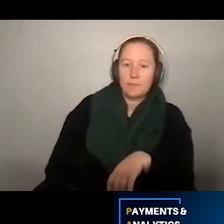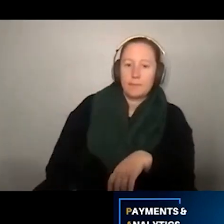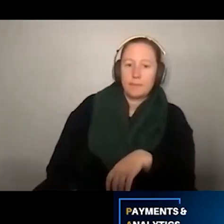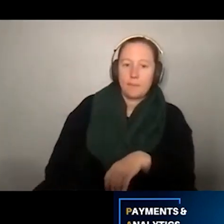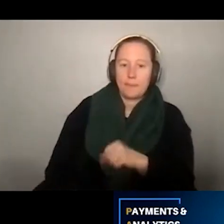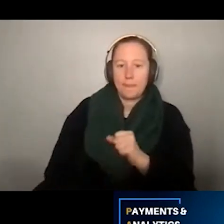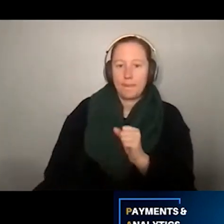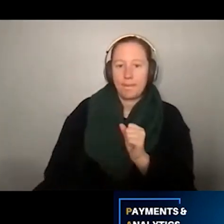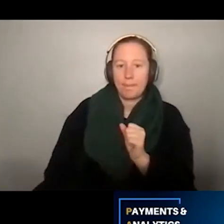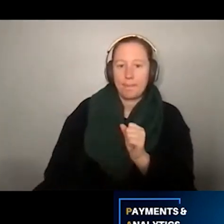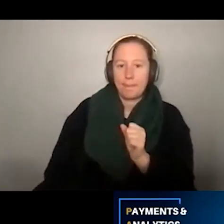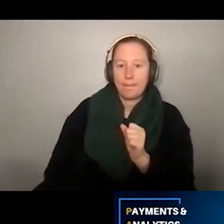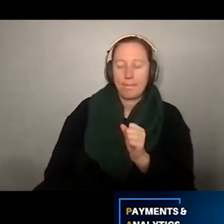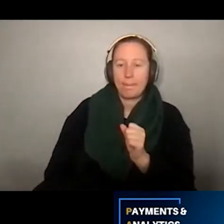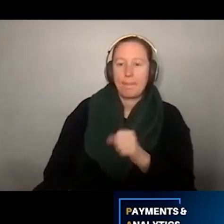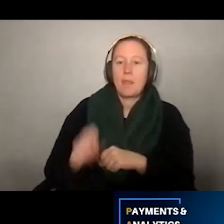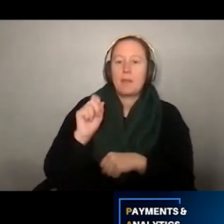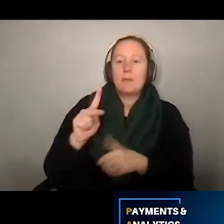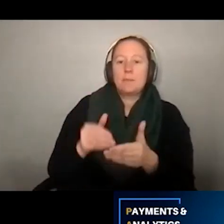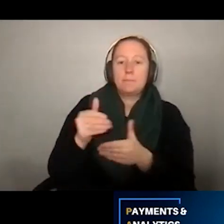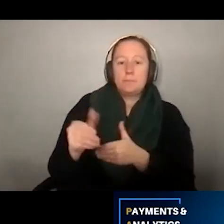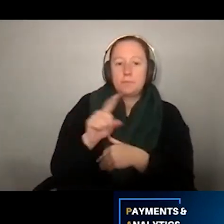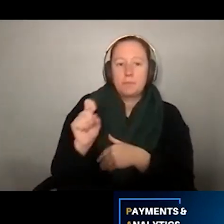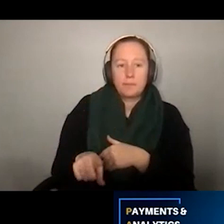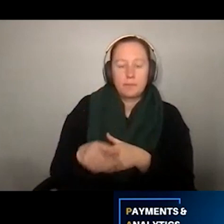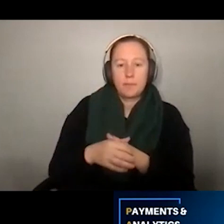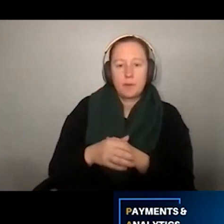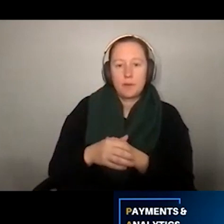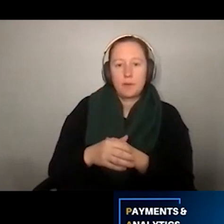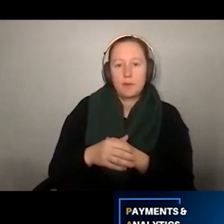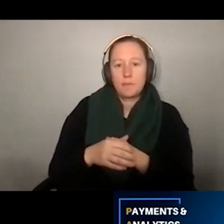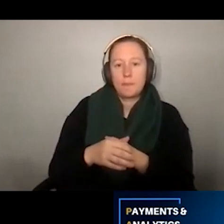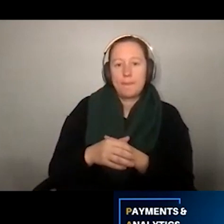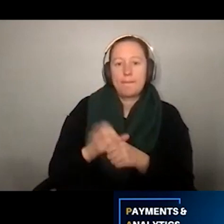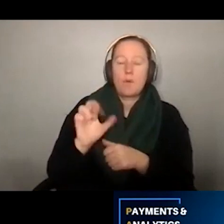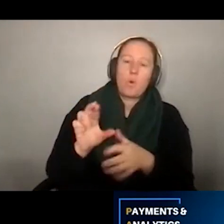Jeremy Leffler: Next question or not so much a question as it is a comment is it would